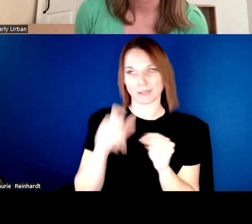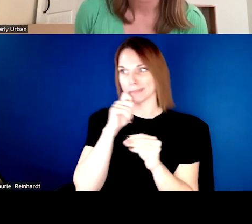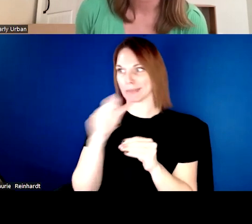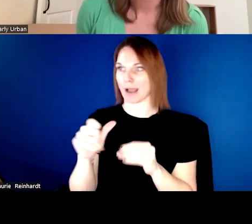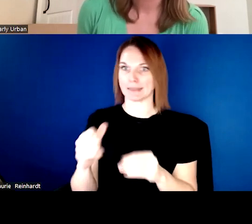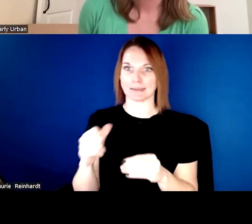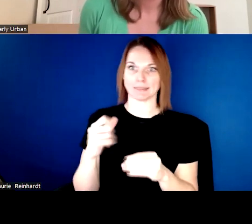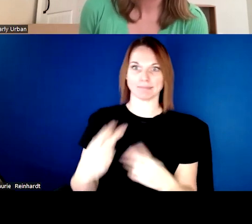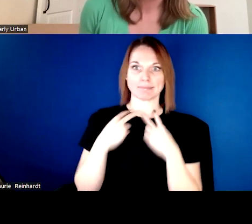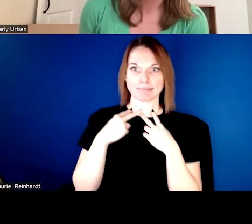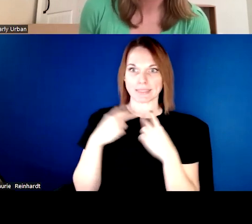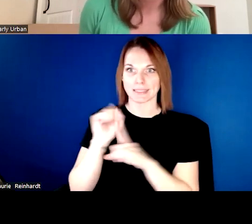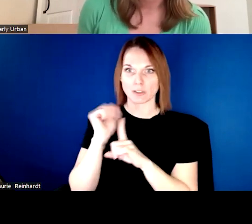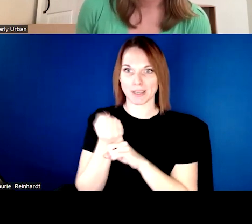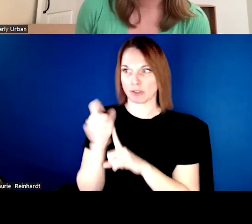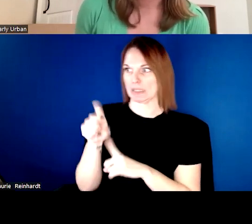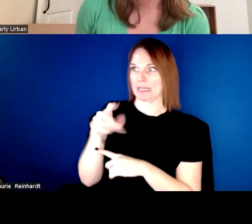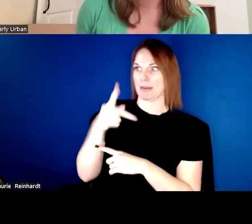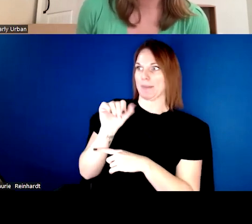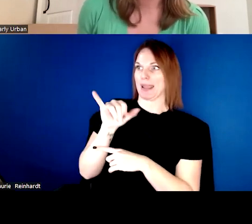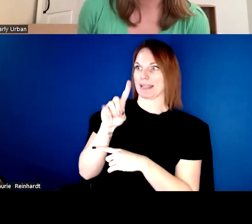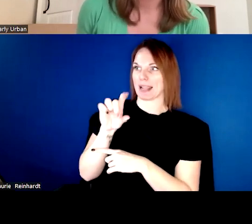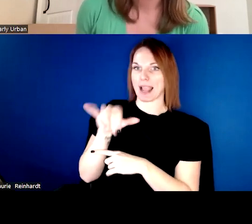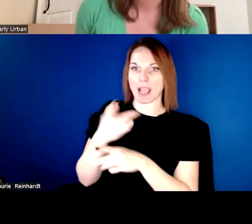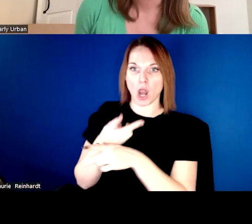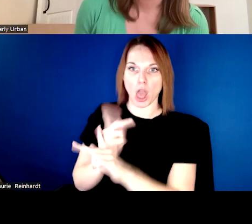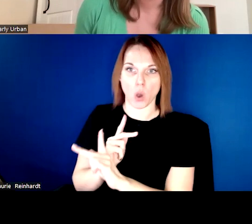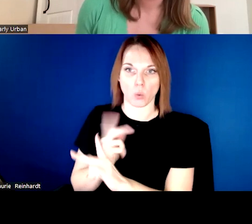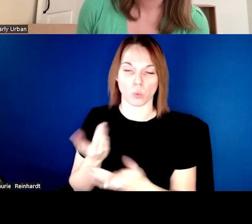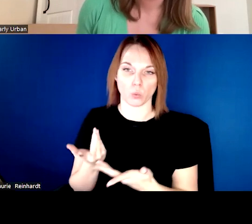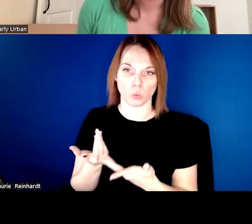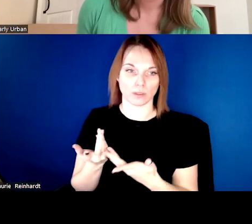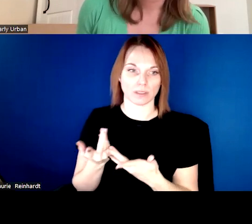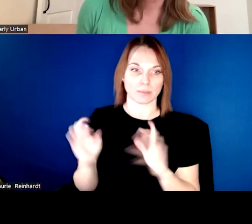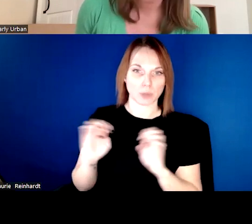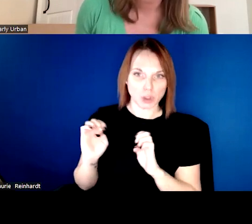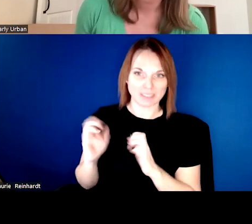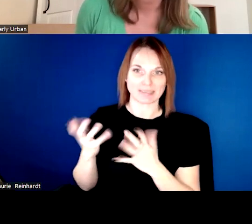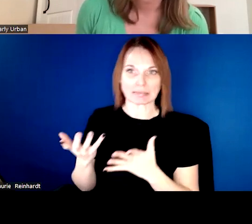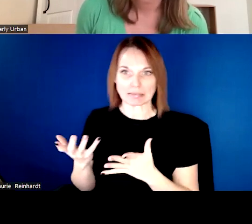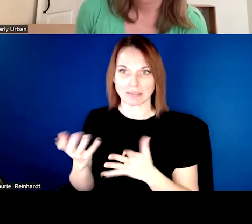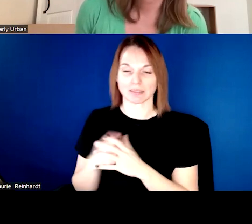payday loan. And she actually finds that after financial education is required in